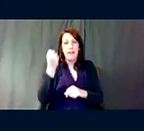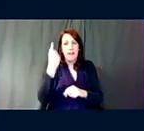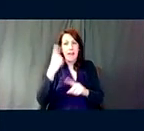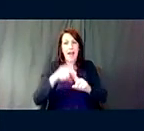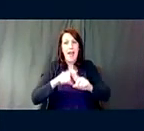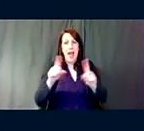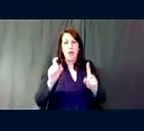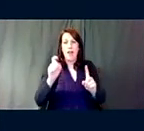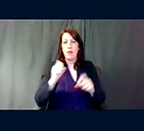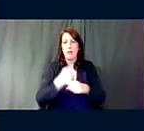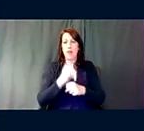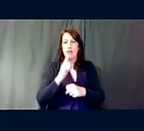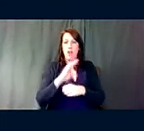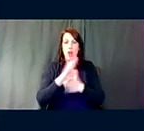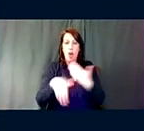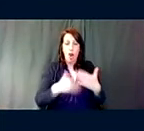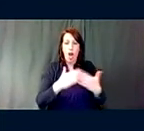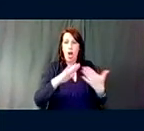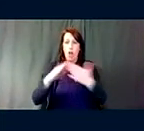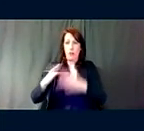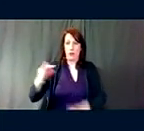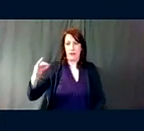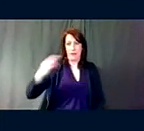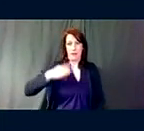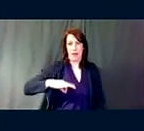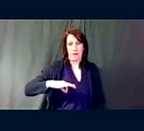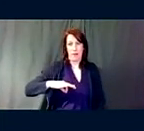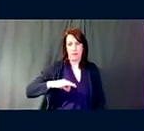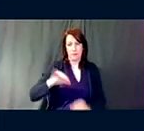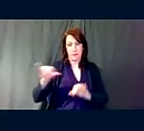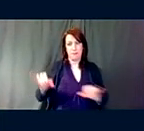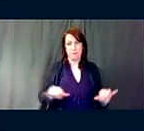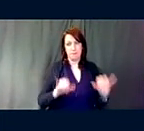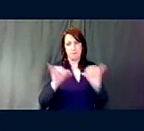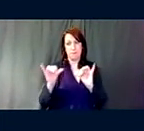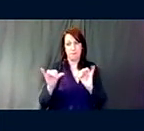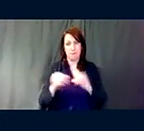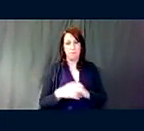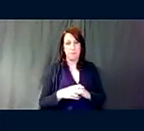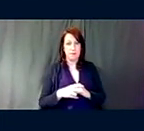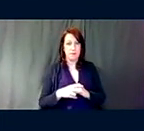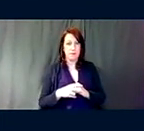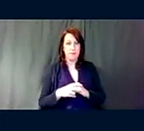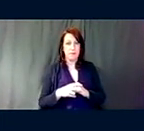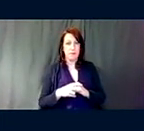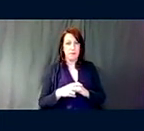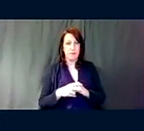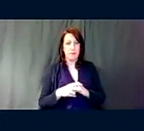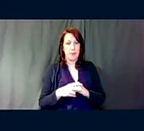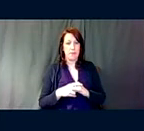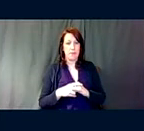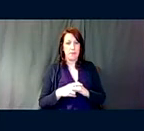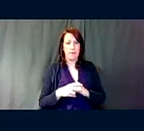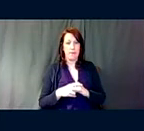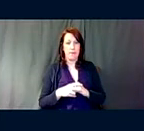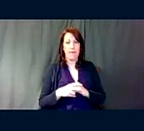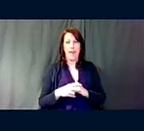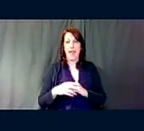HOWEVER, WE HAVE TO MAKE SURE THAT ALL COMMUNITIES BENEFIT FROM IT. NEXT SLIDE.